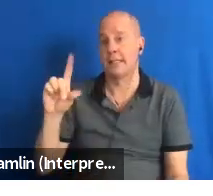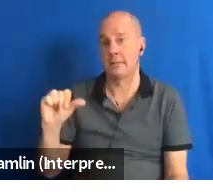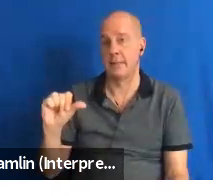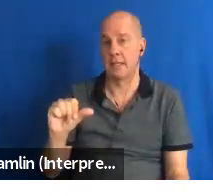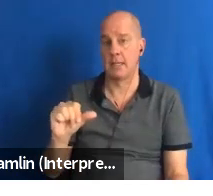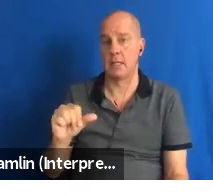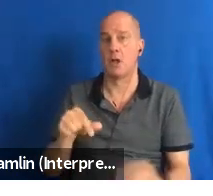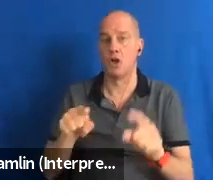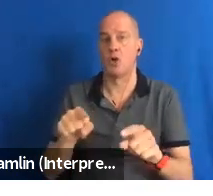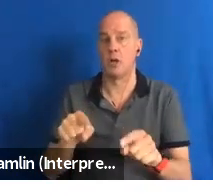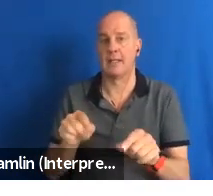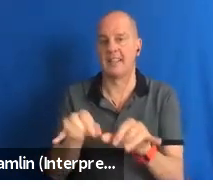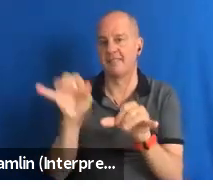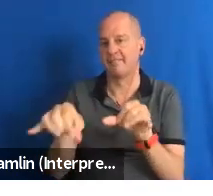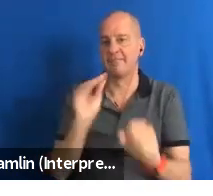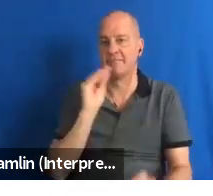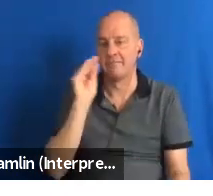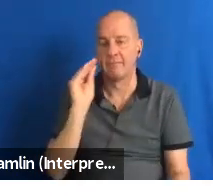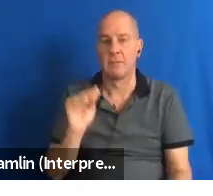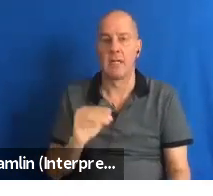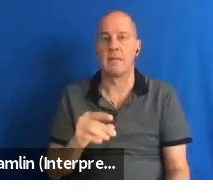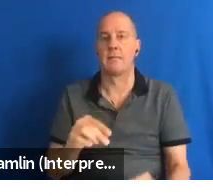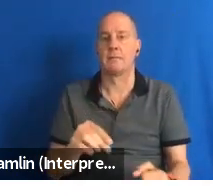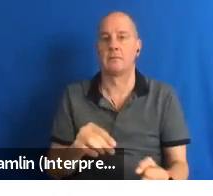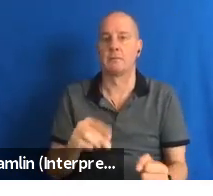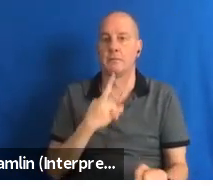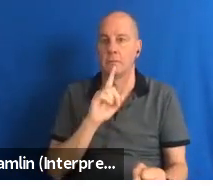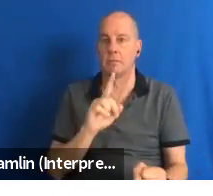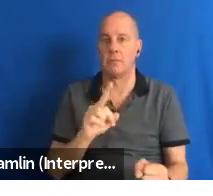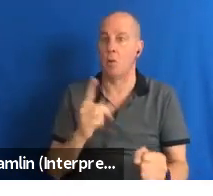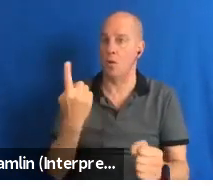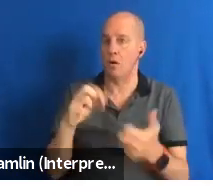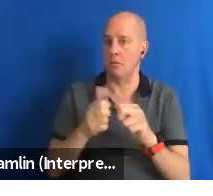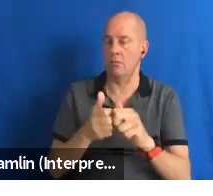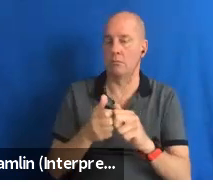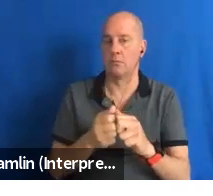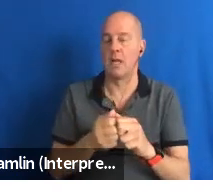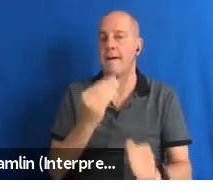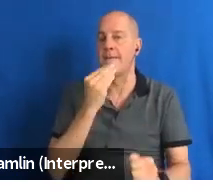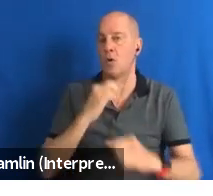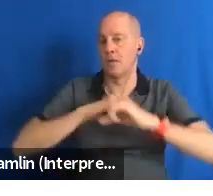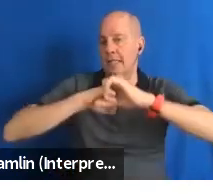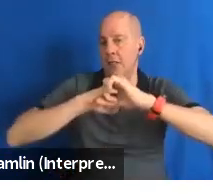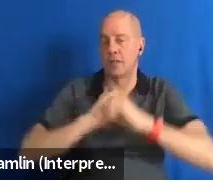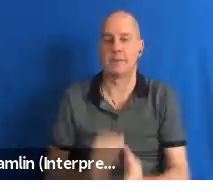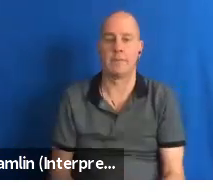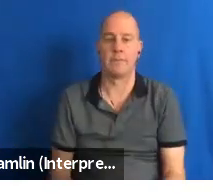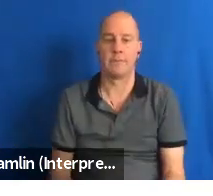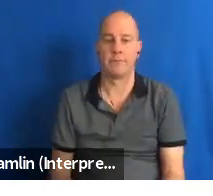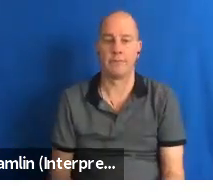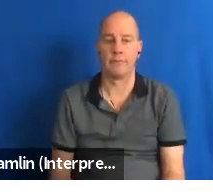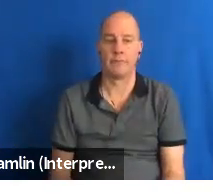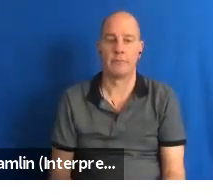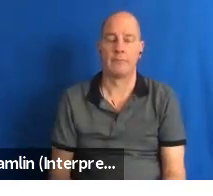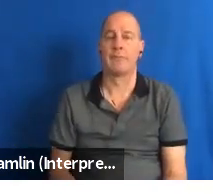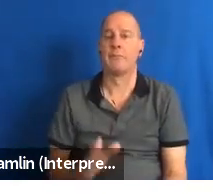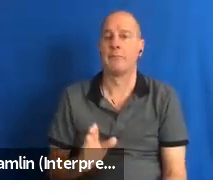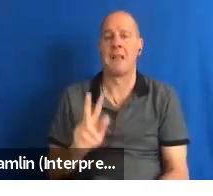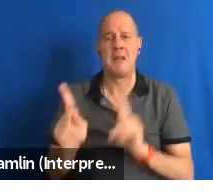lockdowns has been food security. So for people who were used to having their food source come